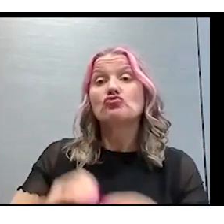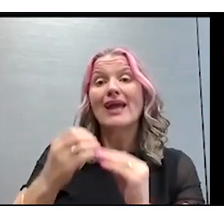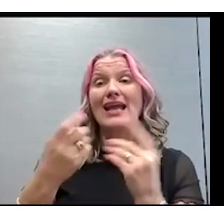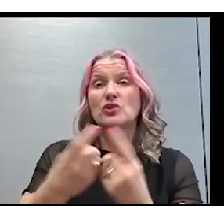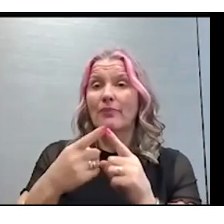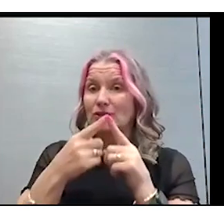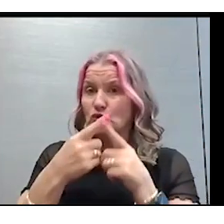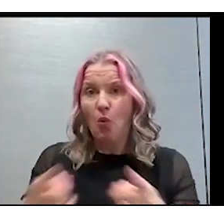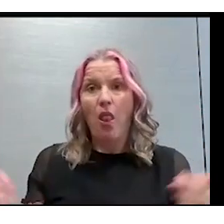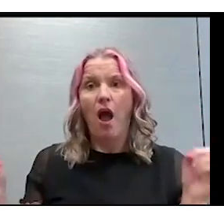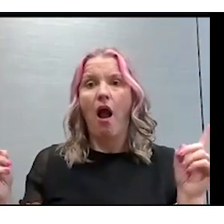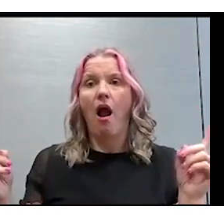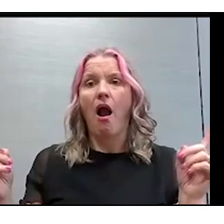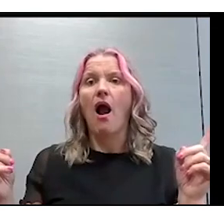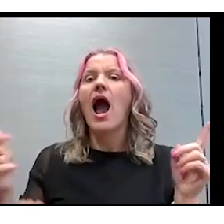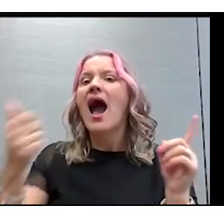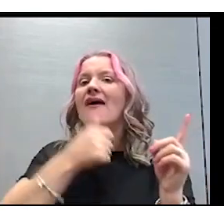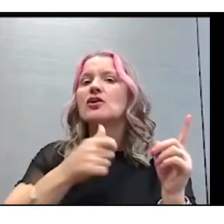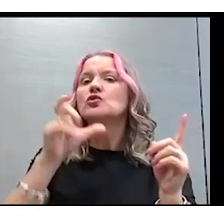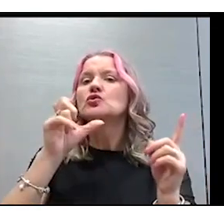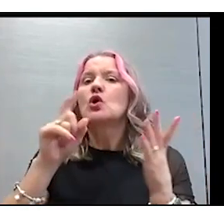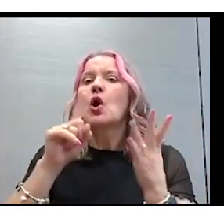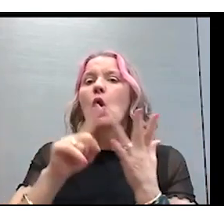I actually use compiler and ask it to rewrite and say rewrite this.